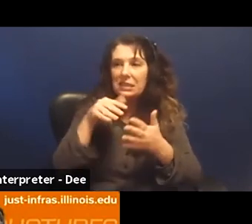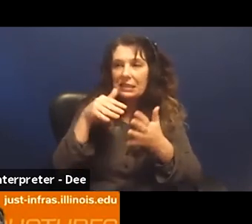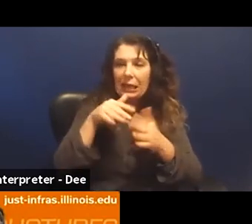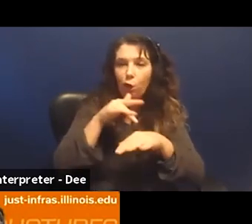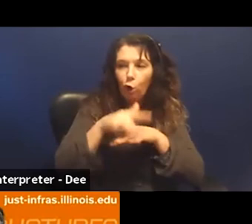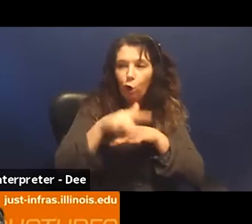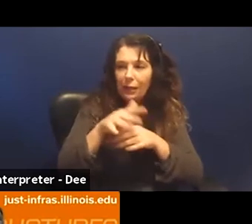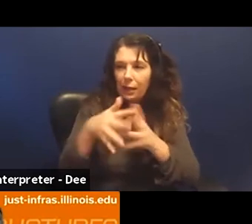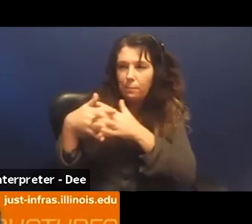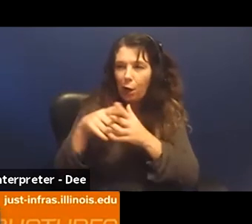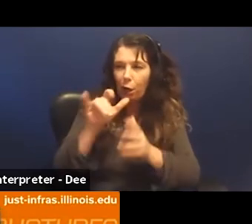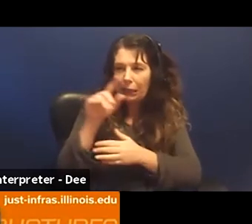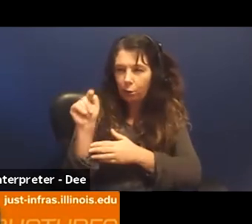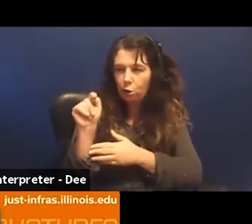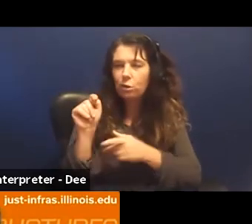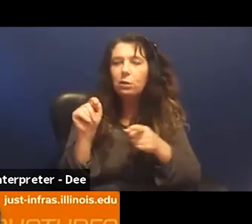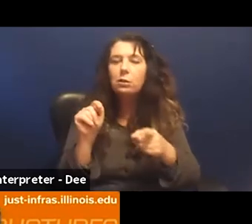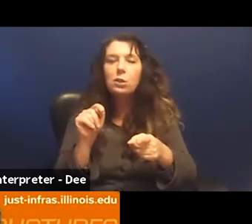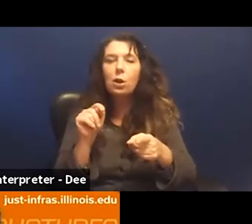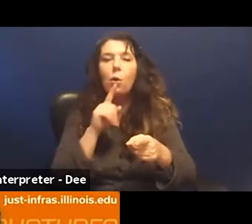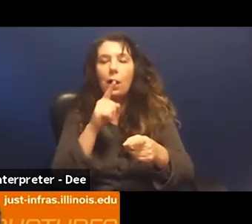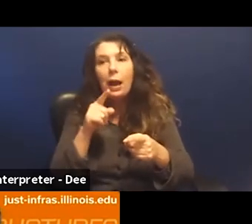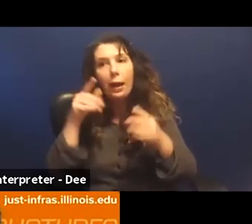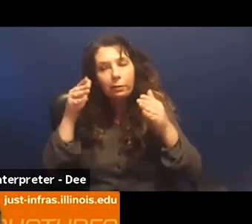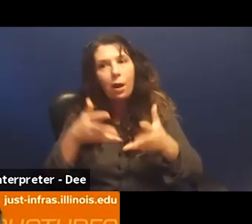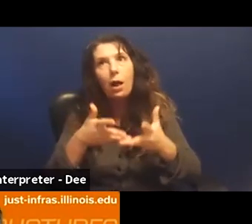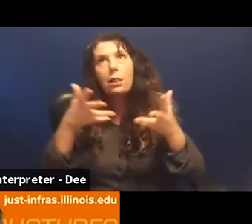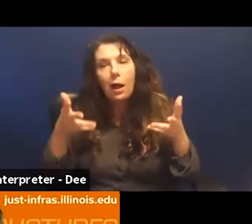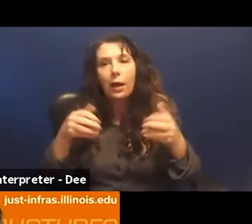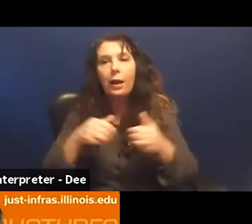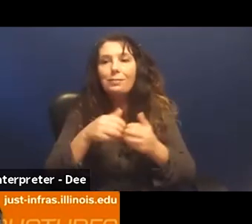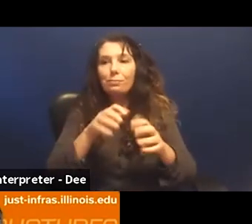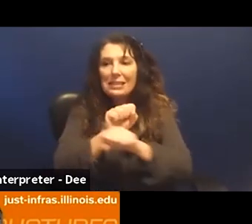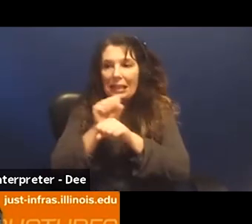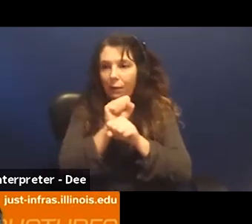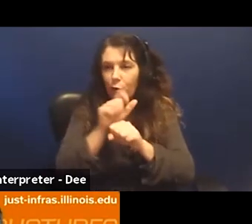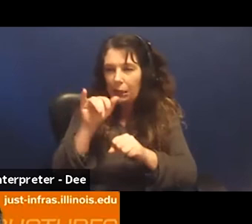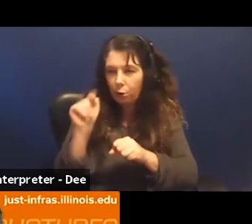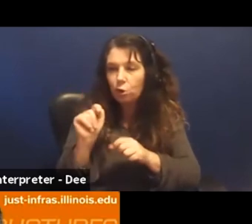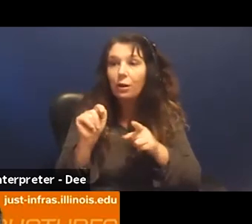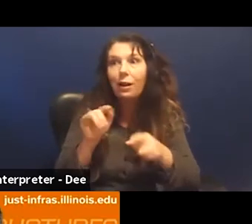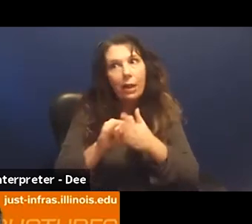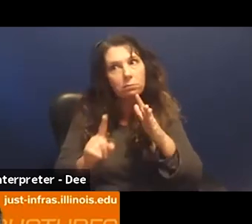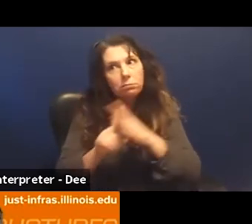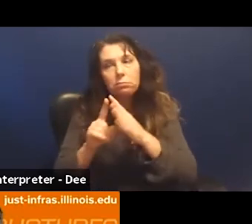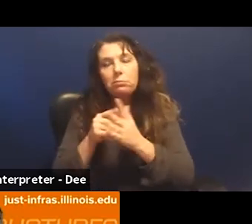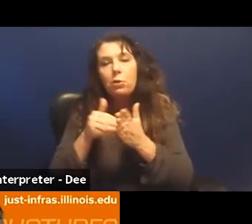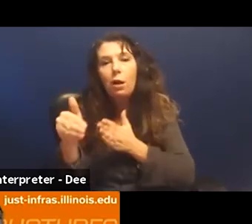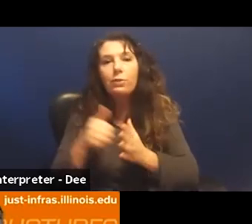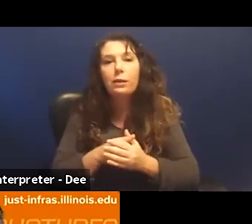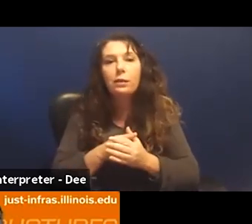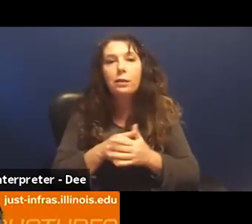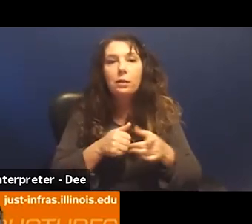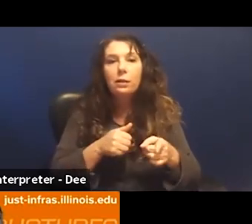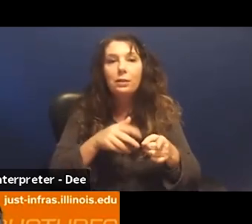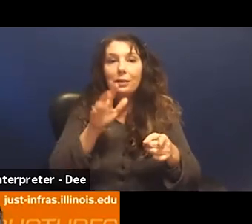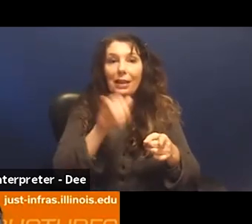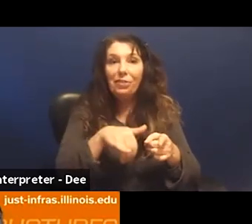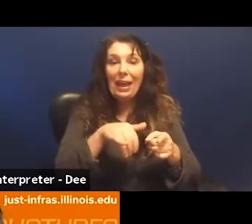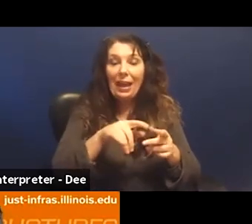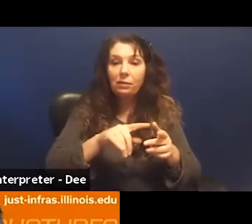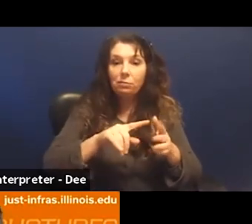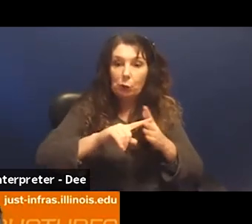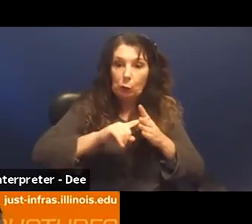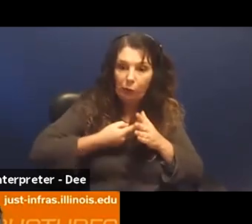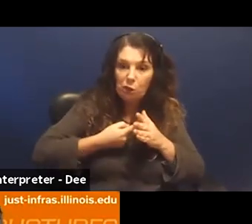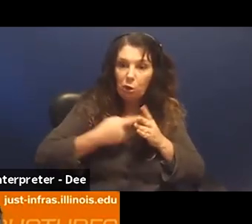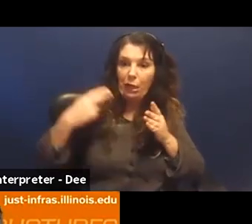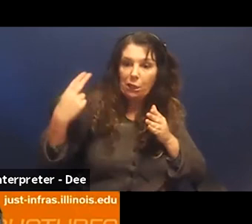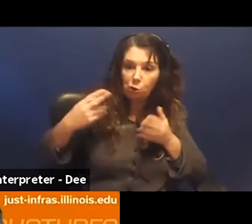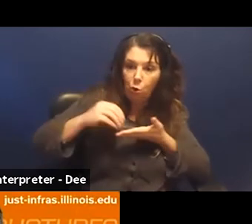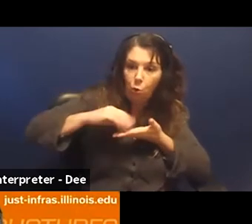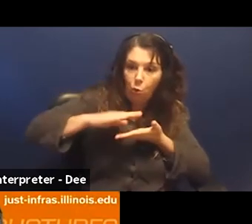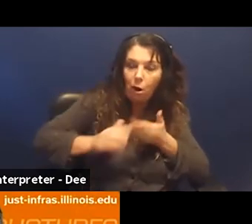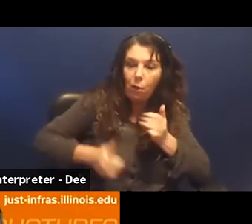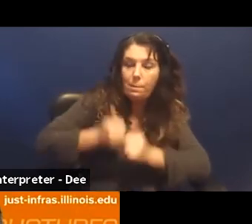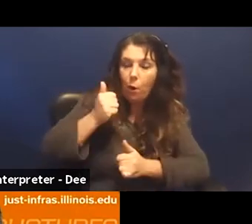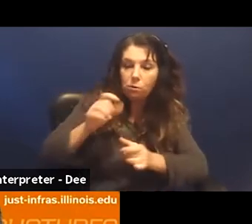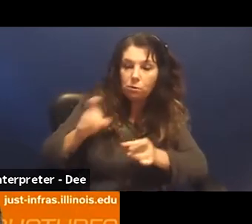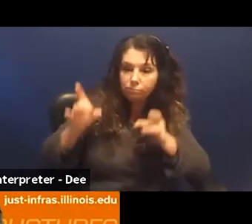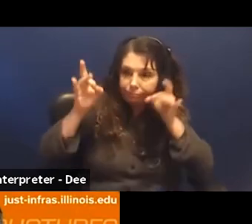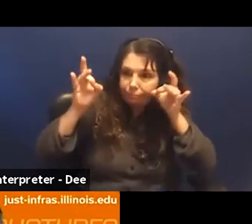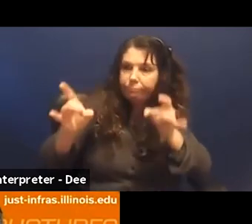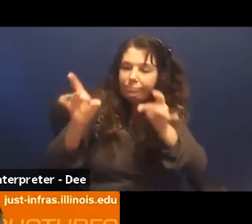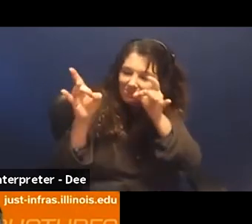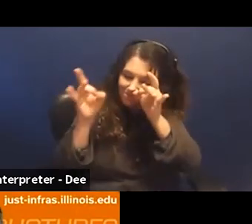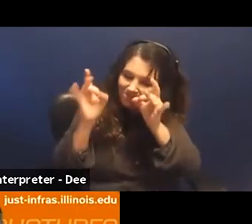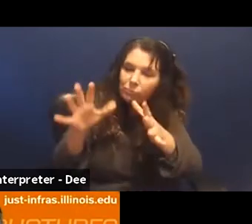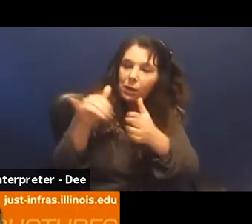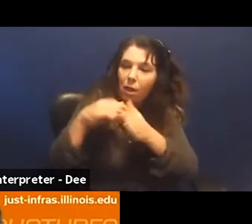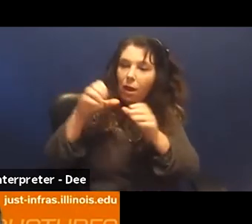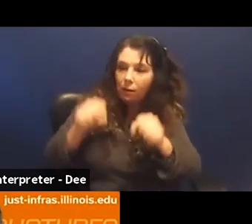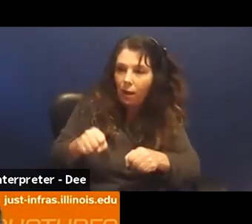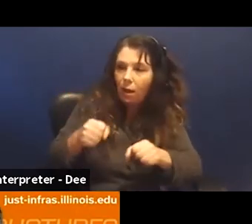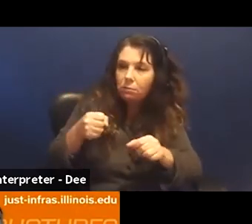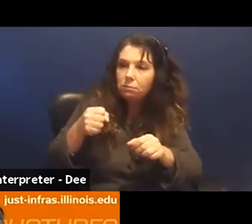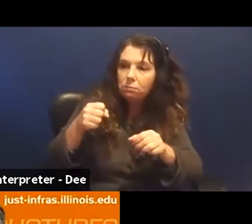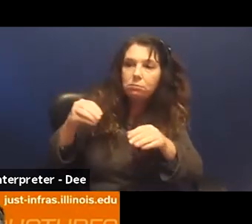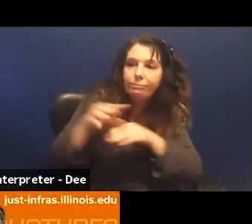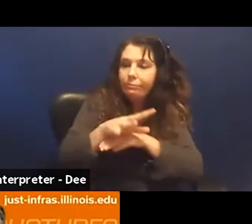in my own research with the archive of slavery. And this is another issue where this comes up a lot it's like you are dealing with this originality historical record of the most profound violence that can impact a human, you know can impact a person.